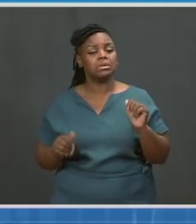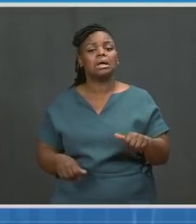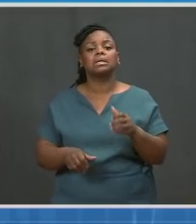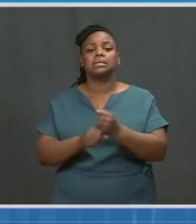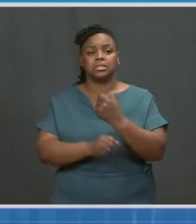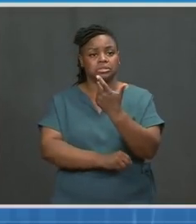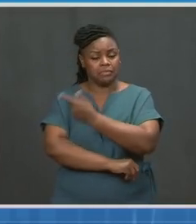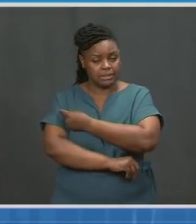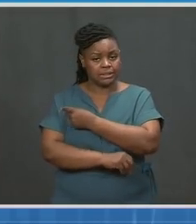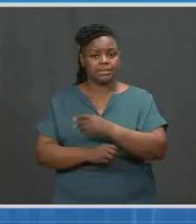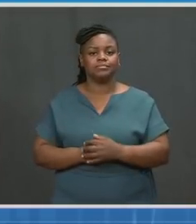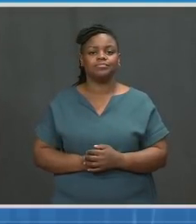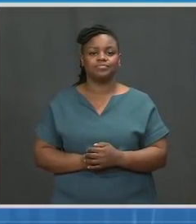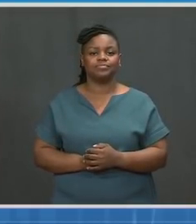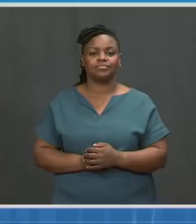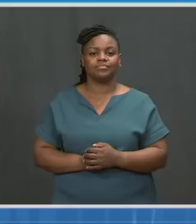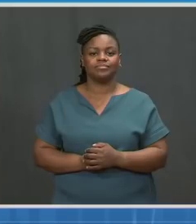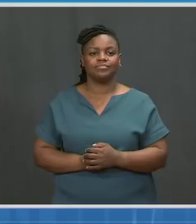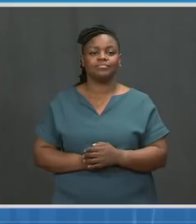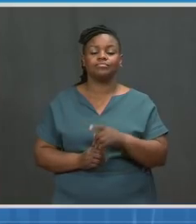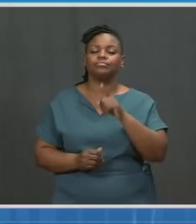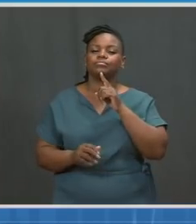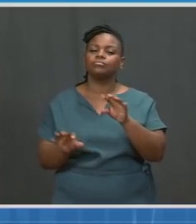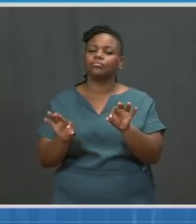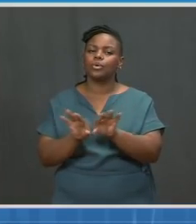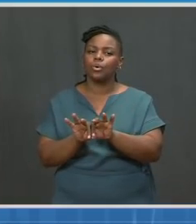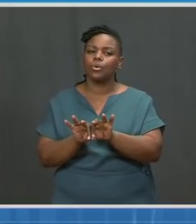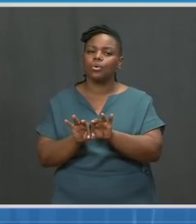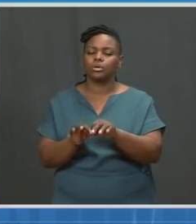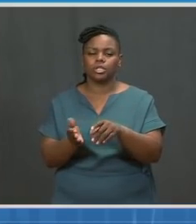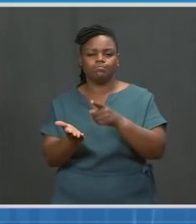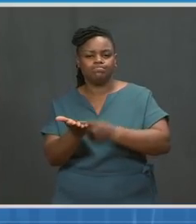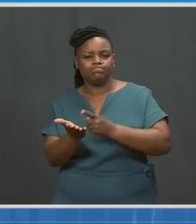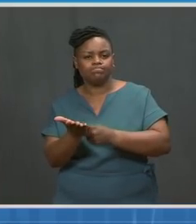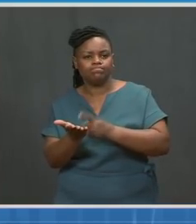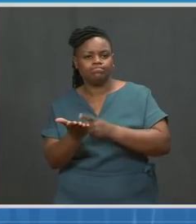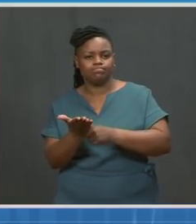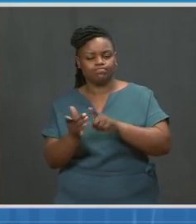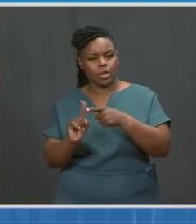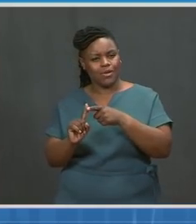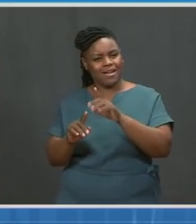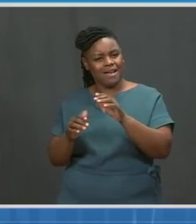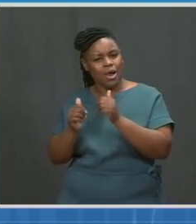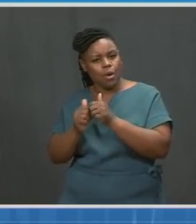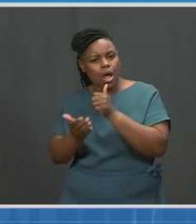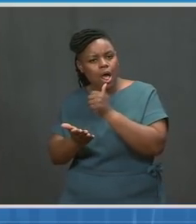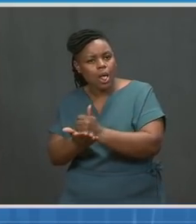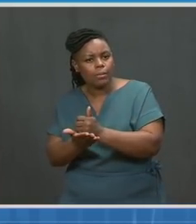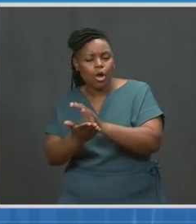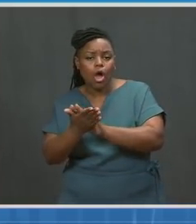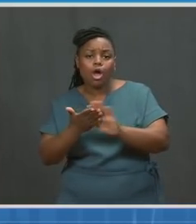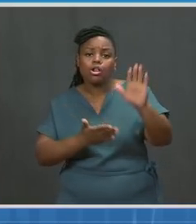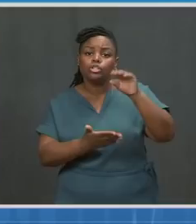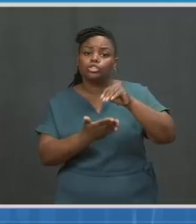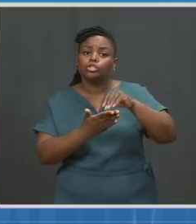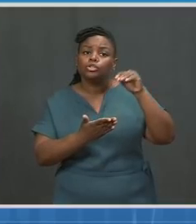Of particular interest on the call was a discussion on how to best to help college students get themselves vaccinated.